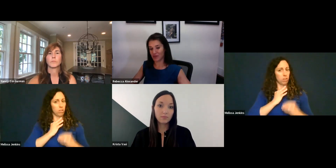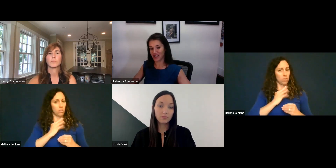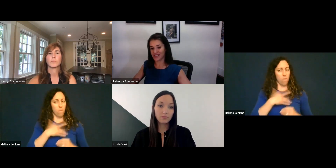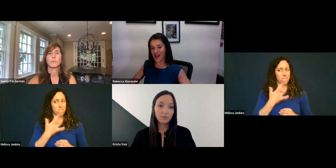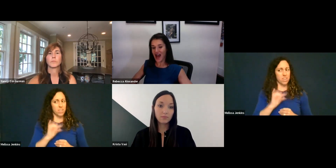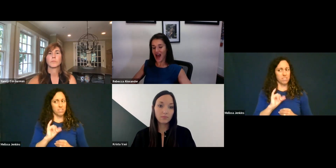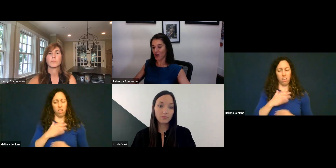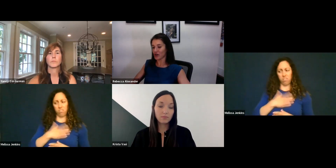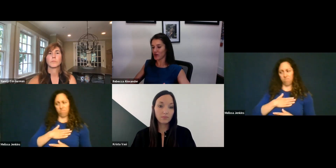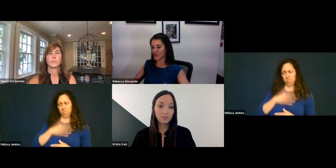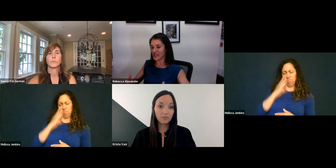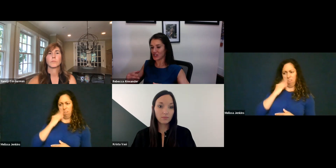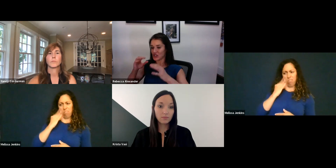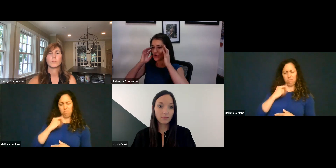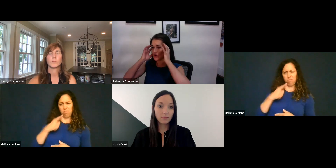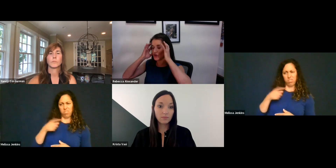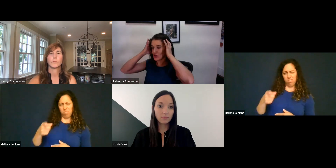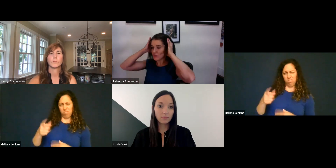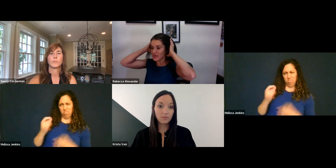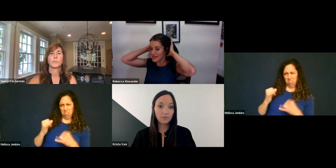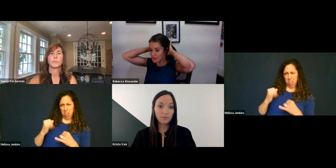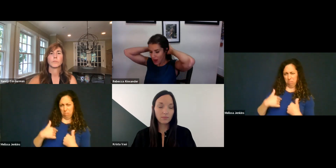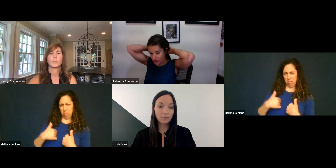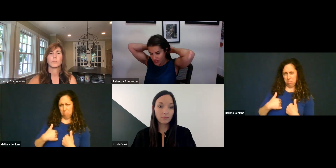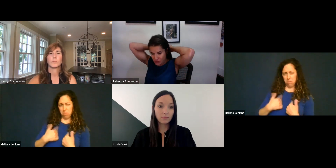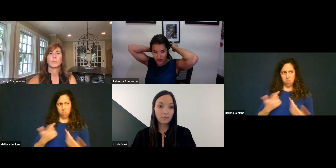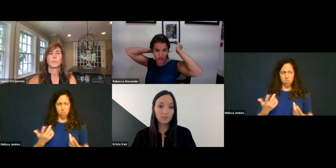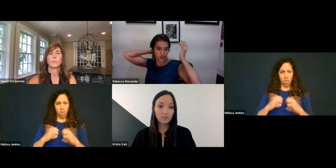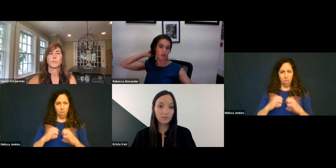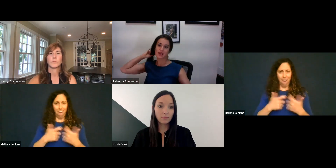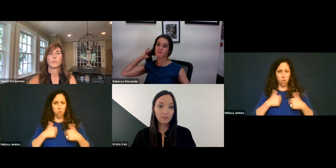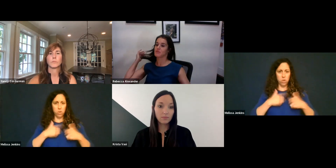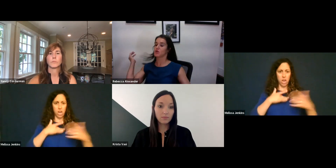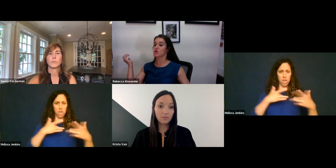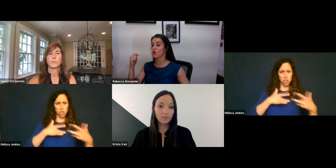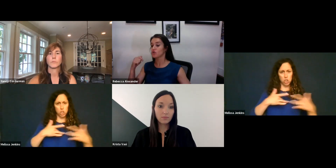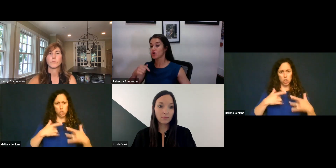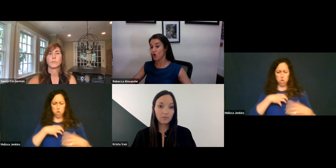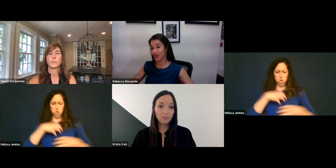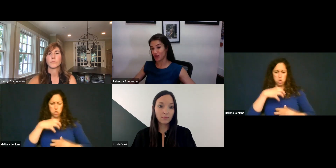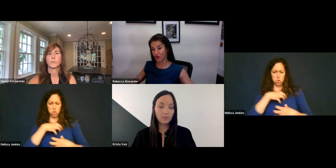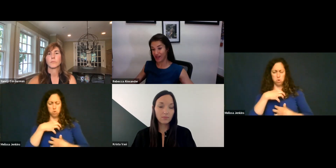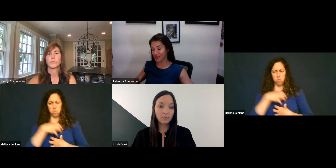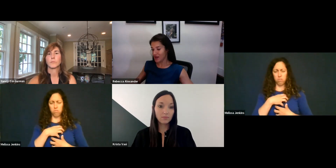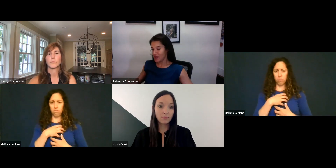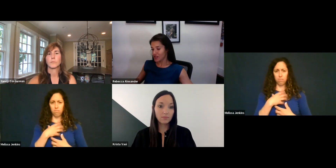Because how can we be concerned or complain about this when so many people are also going through it?